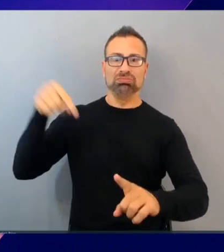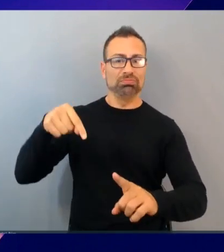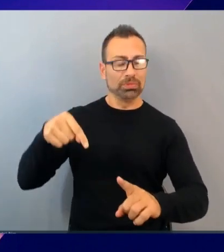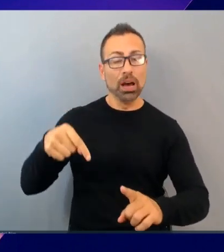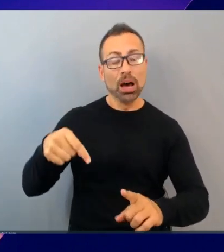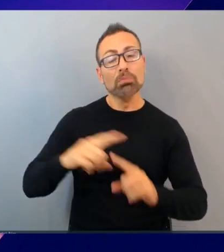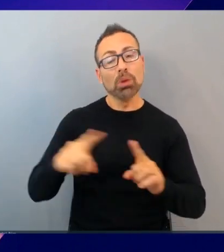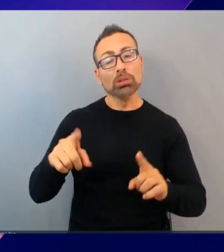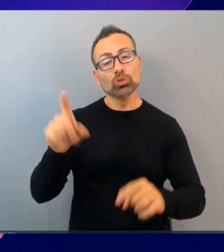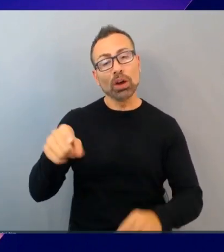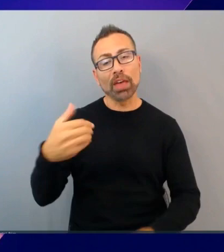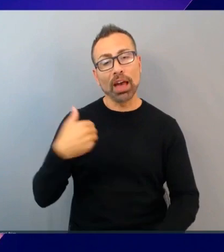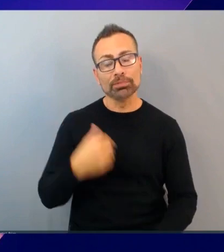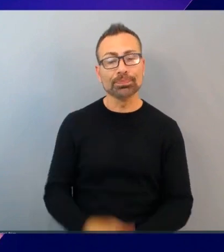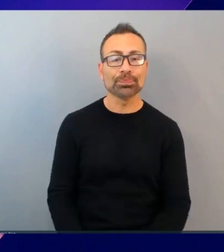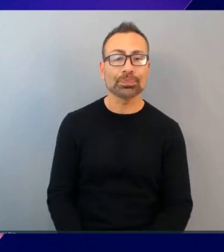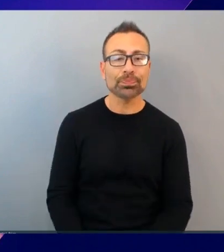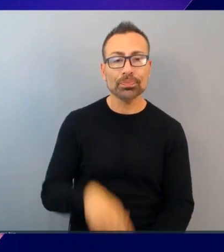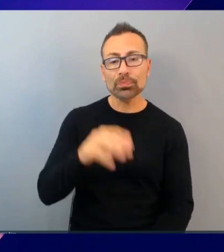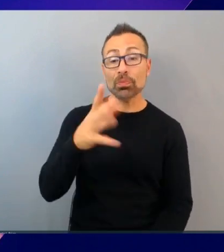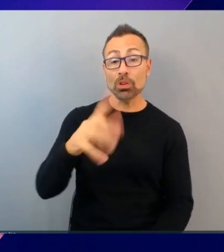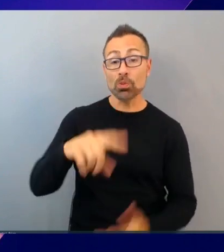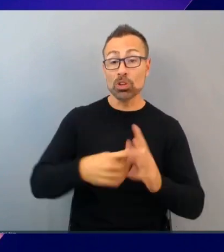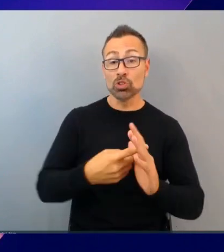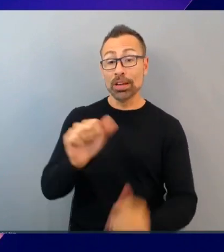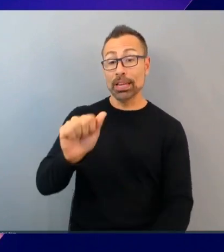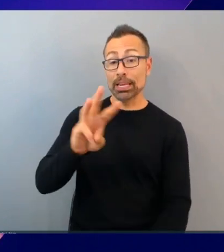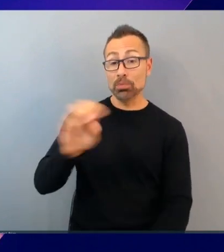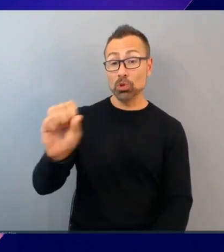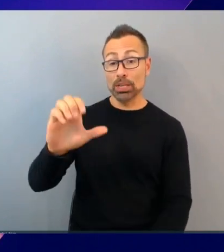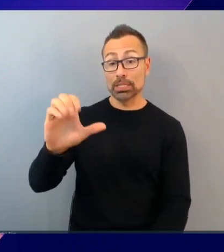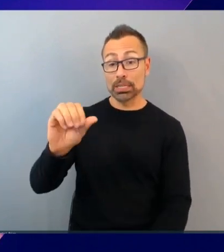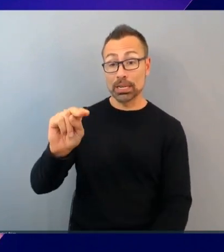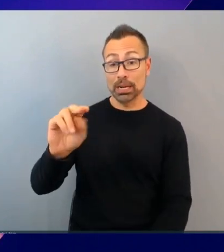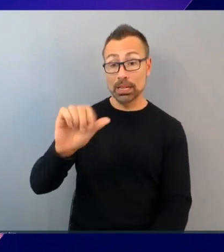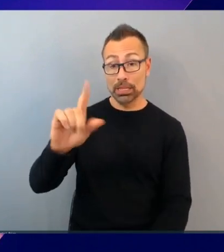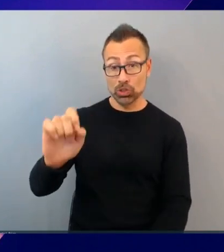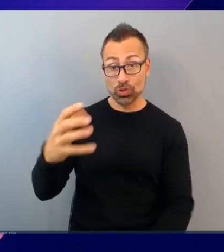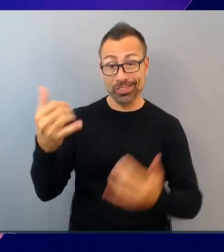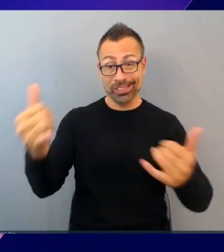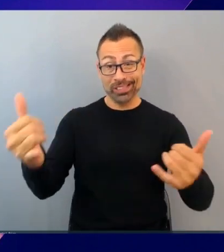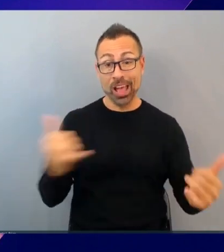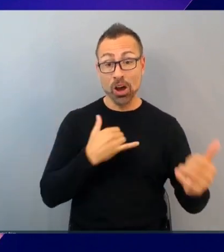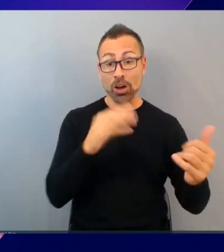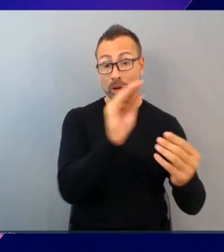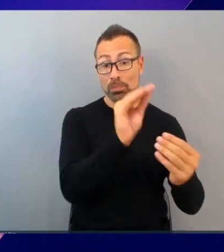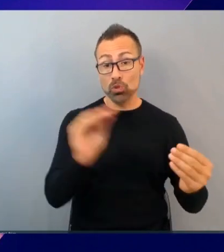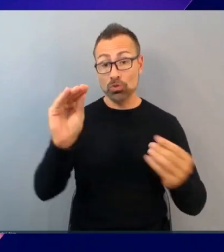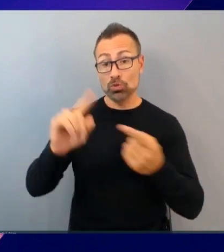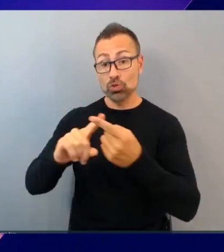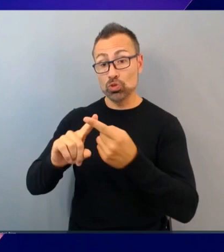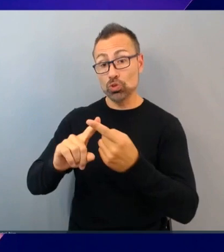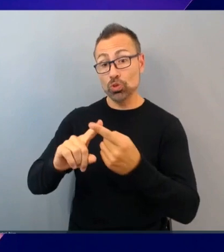So starting here, the AWS console, I've navigated to AWS DeepRacer. If you go to our left-hand nav here,